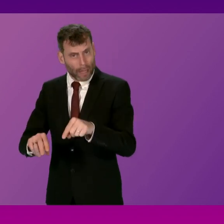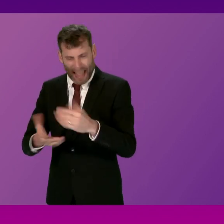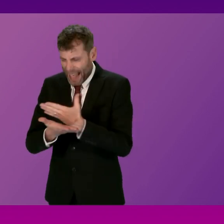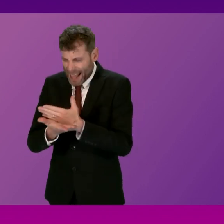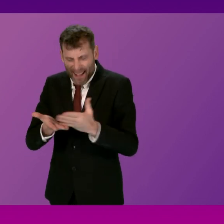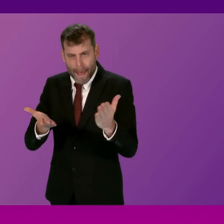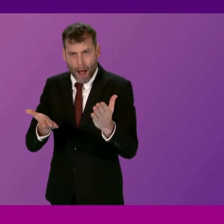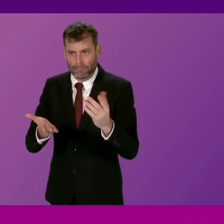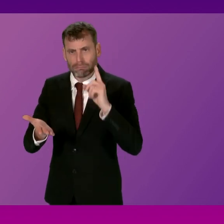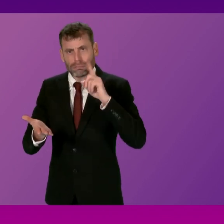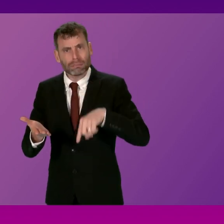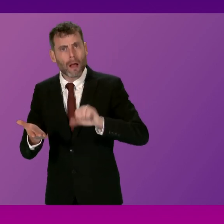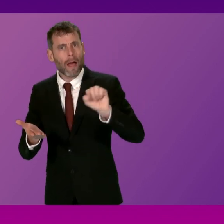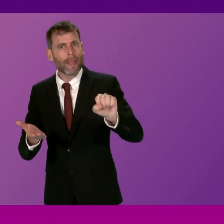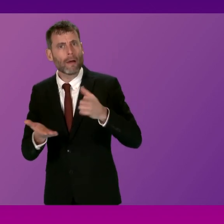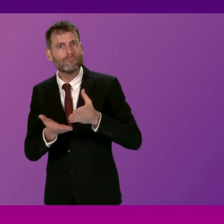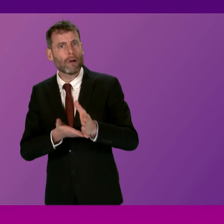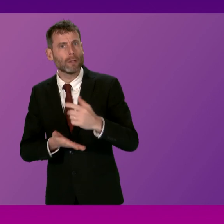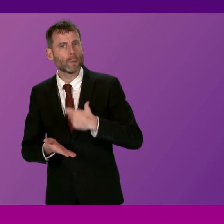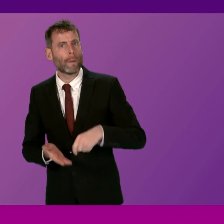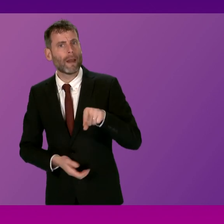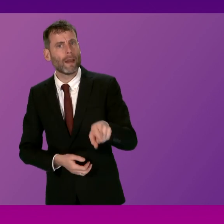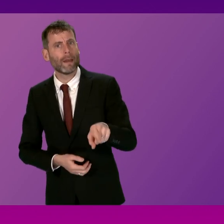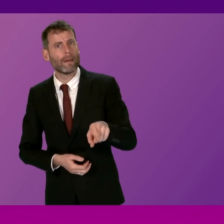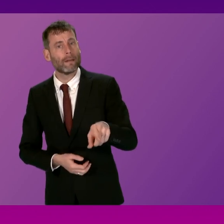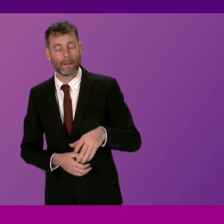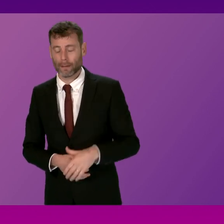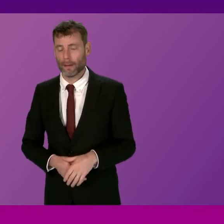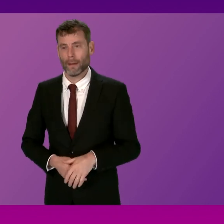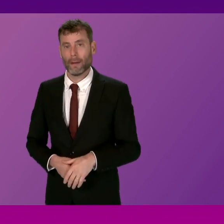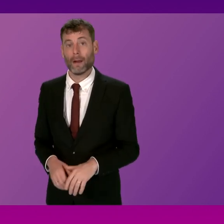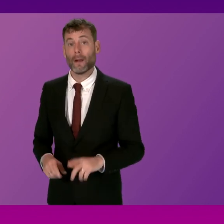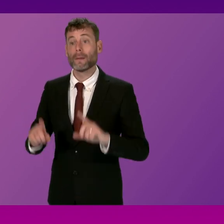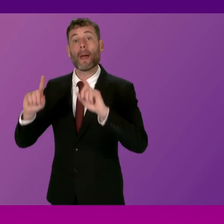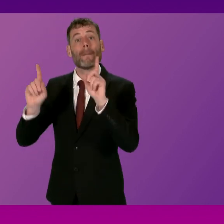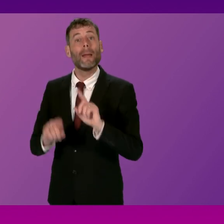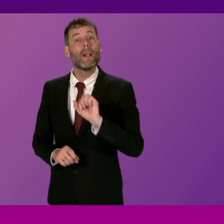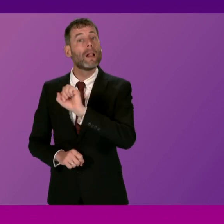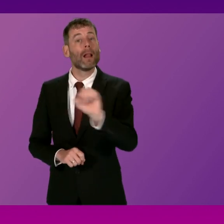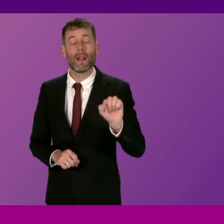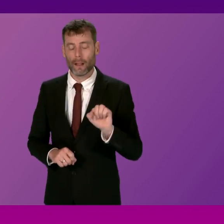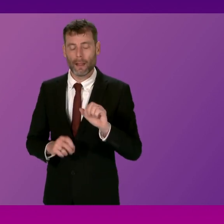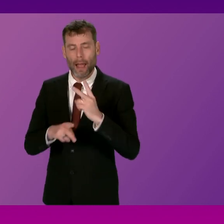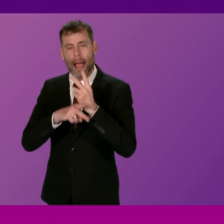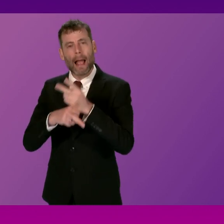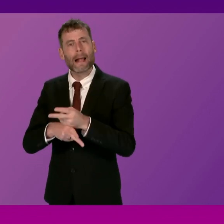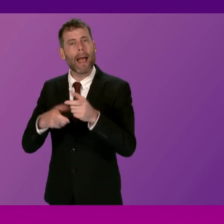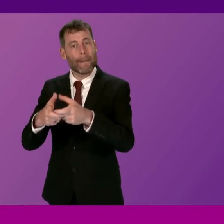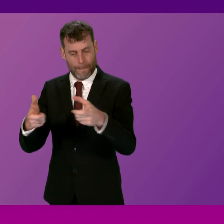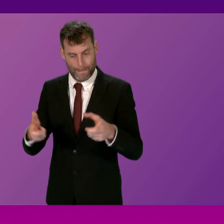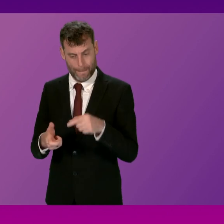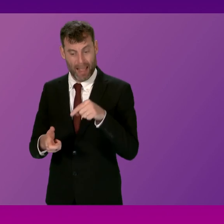We also need to consider people having their care packages suspended—in particular, young